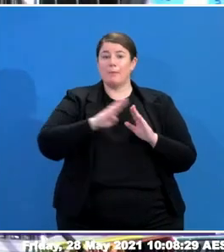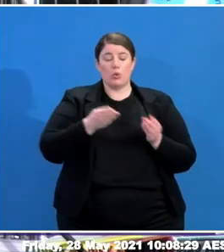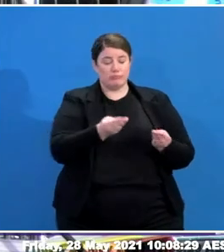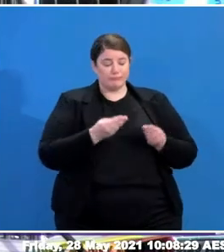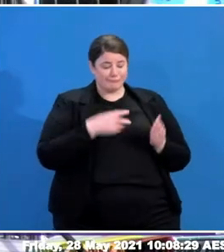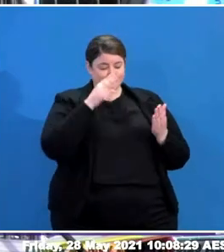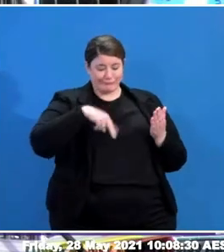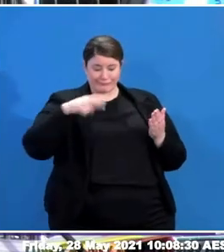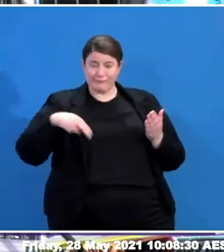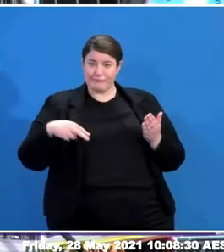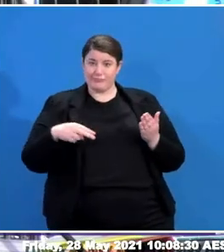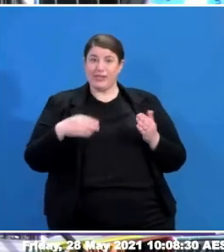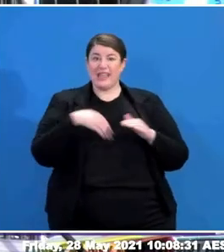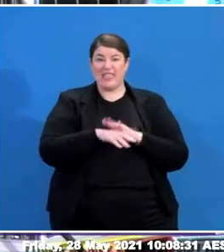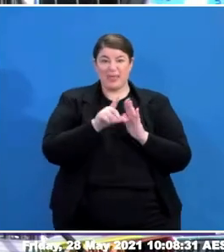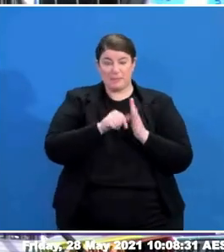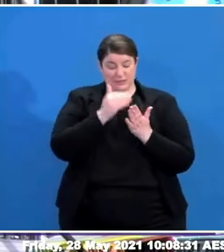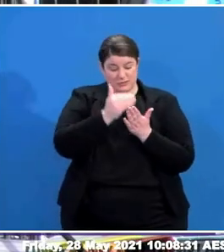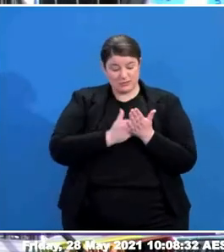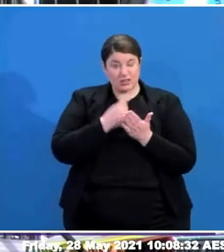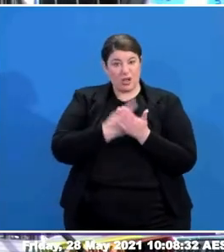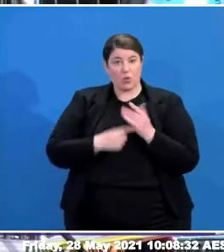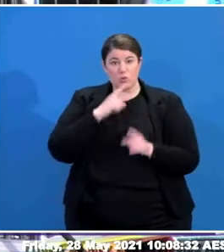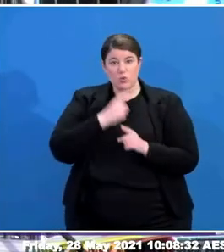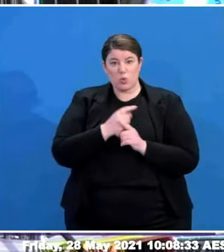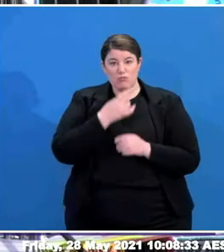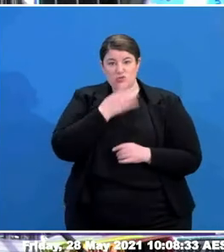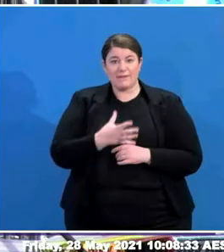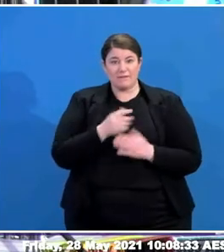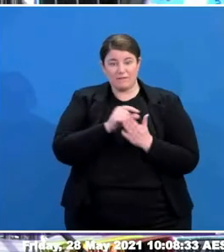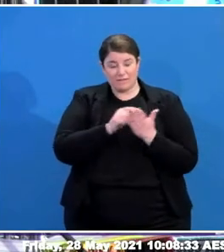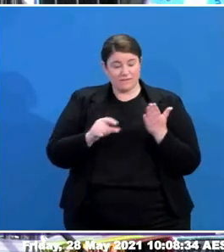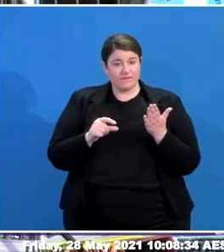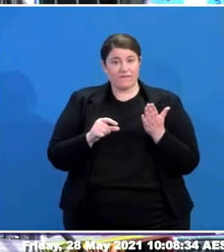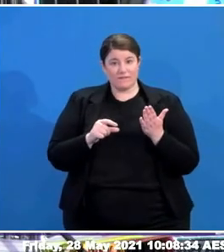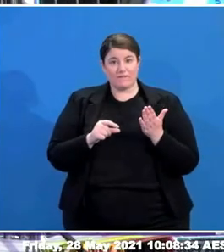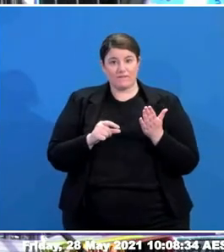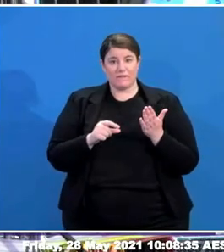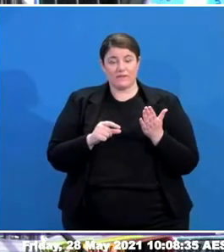and the only description in the minutes about you speaking to that report were, as I've noted earlier: